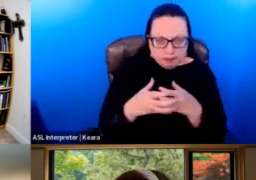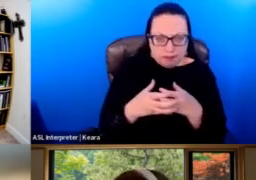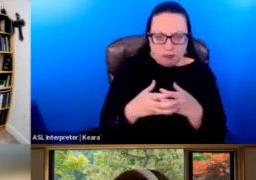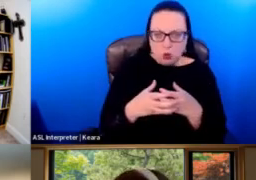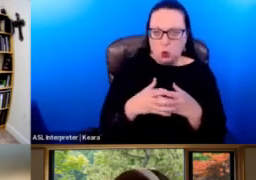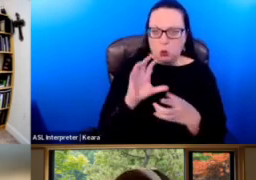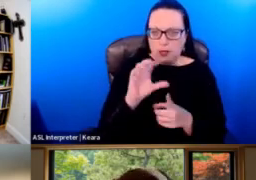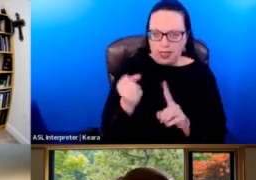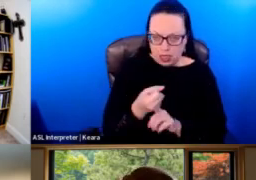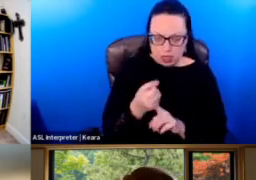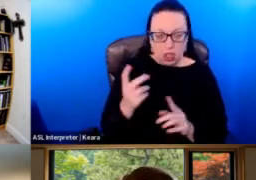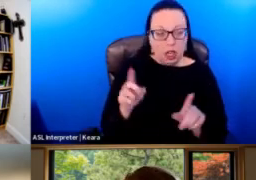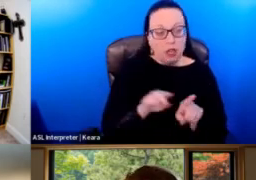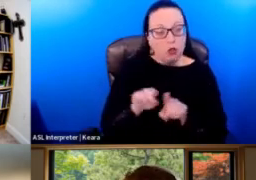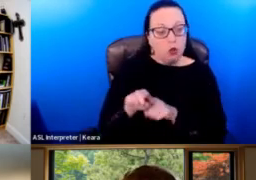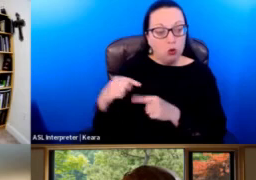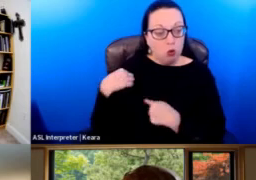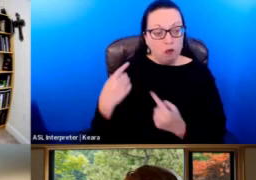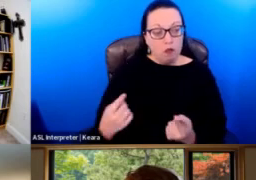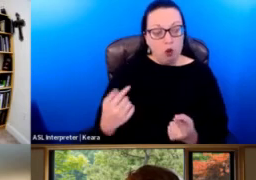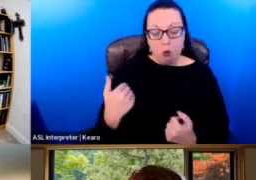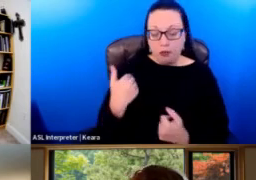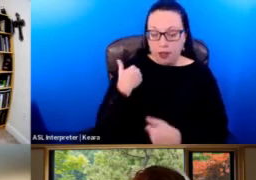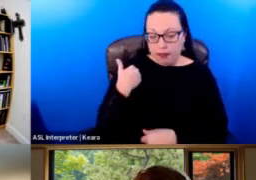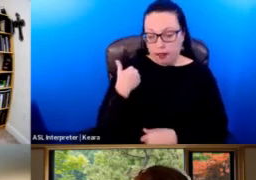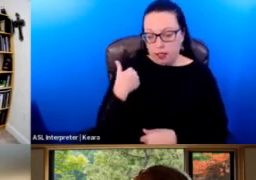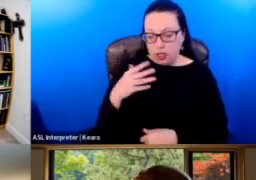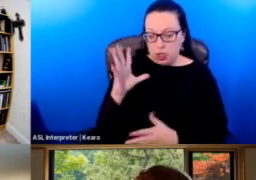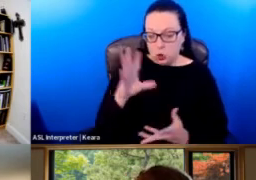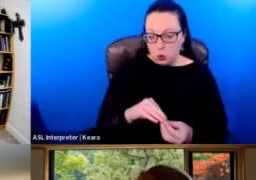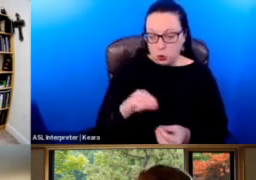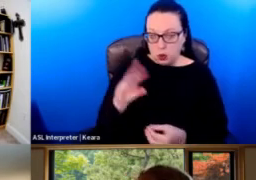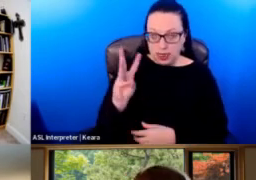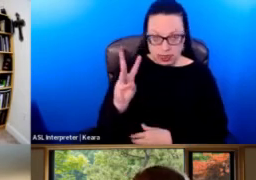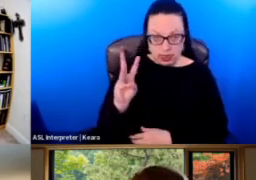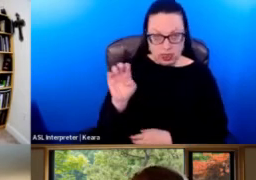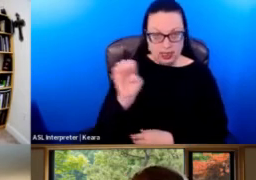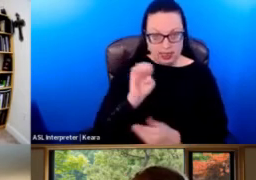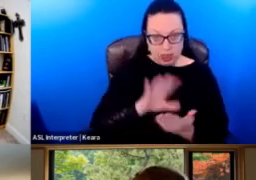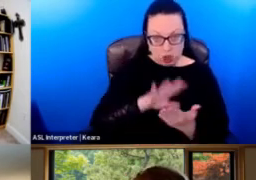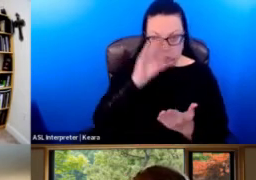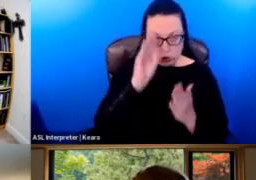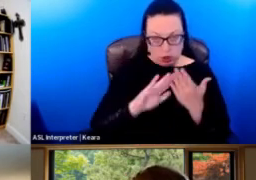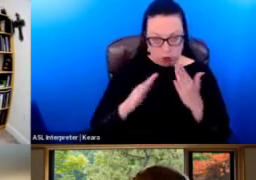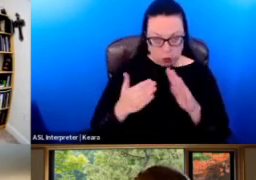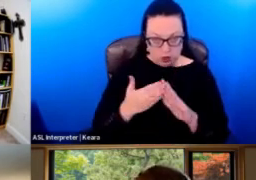through the broader group of thusfar. We've had six e-learning communities in 2021, and 2022. And 2021, we